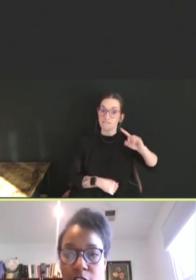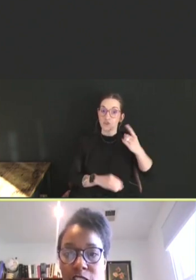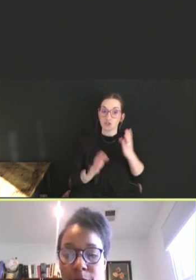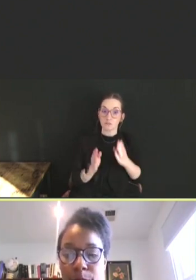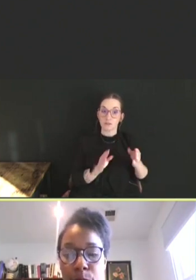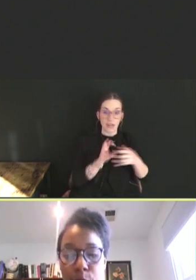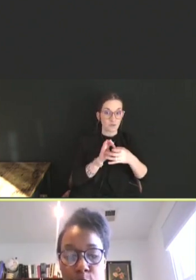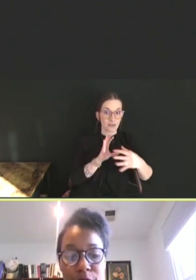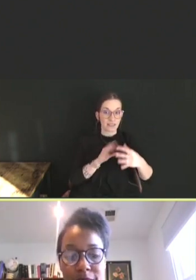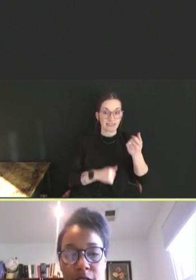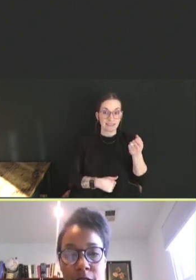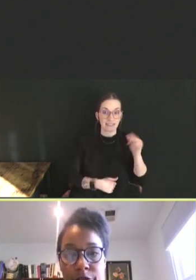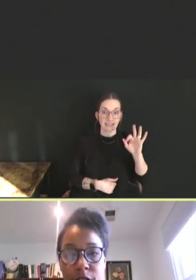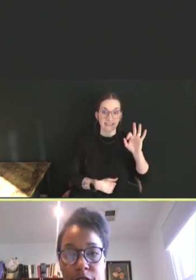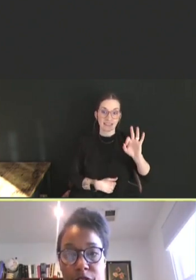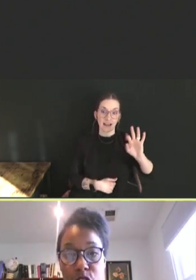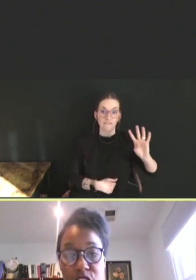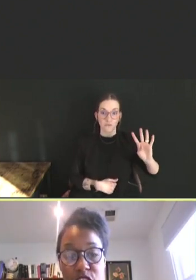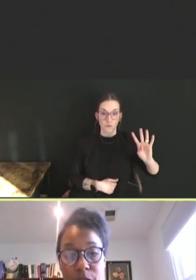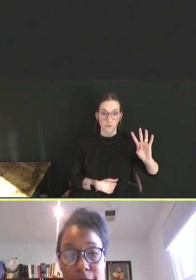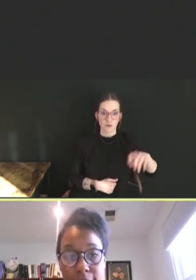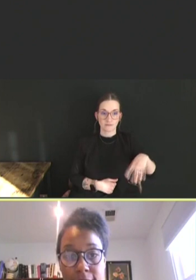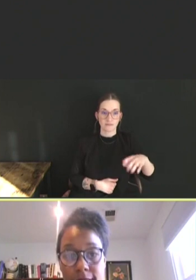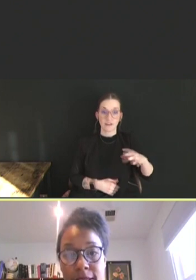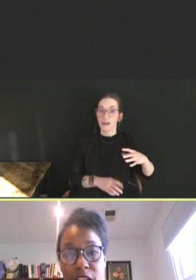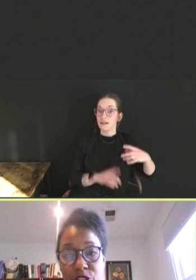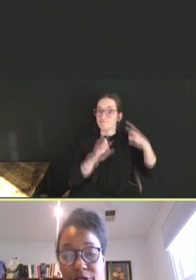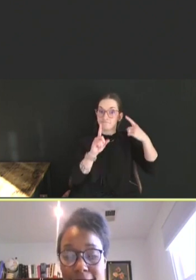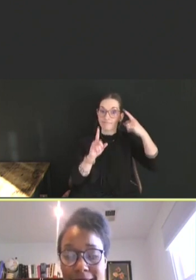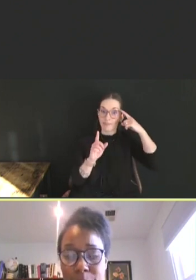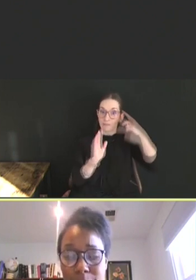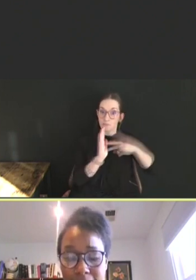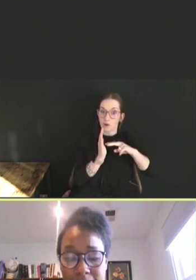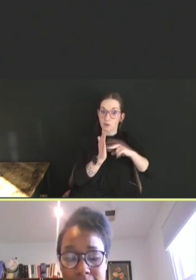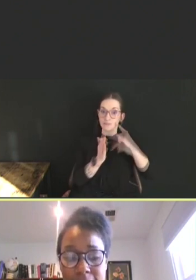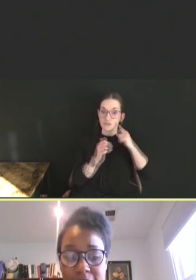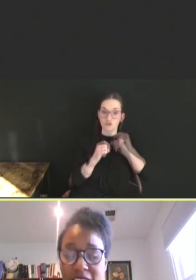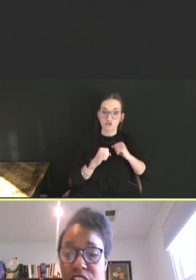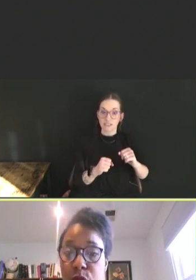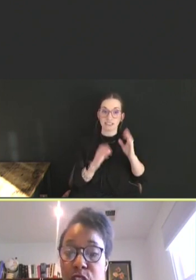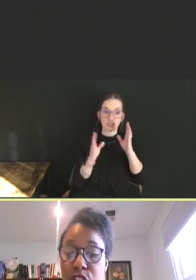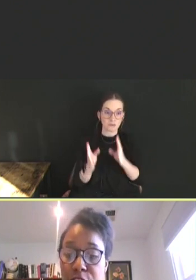The ultimate purpose of the strategic plans and the National Vaccine Plans is to ensure